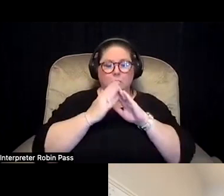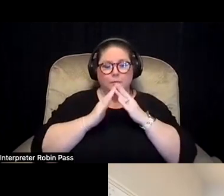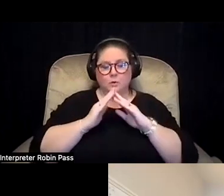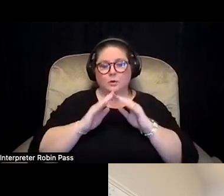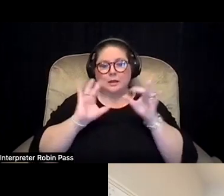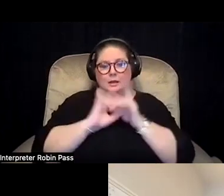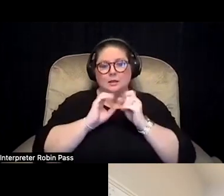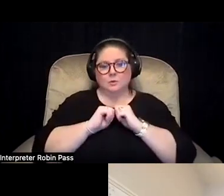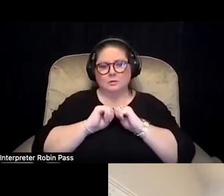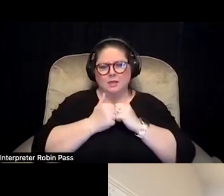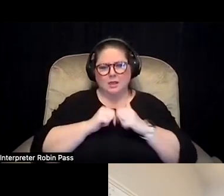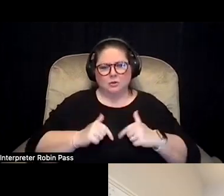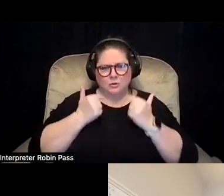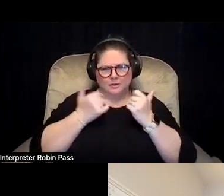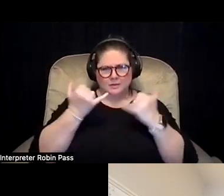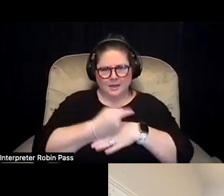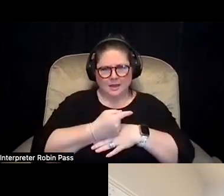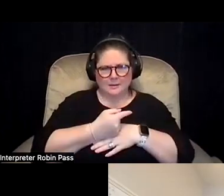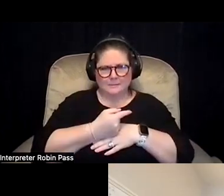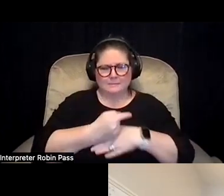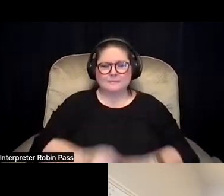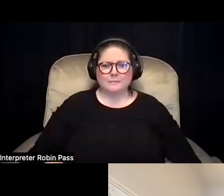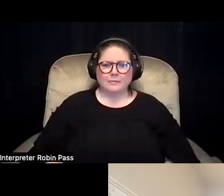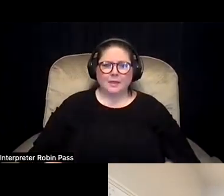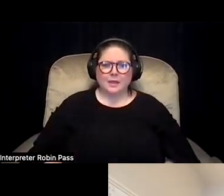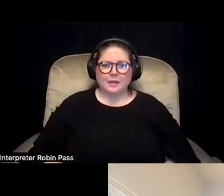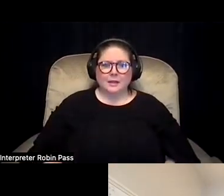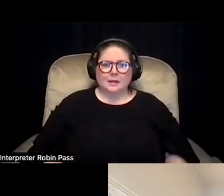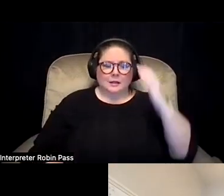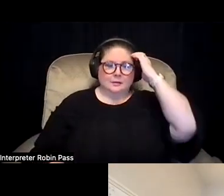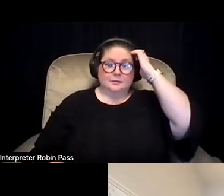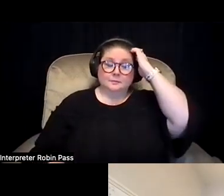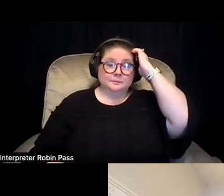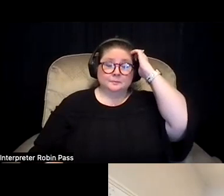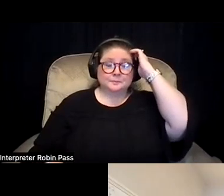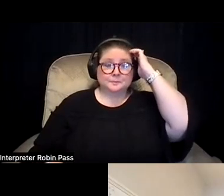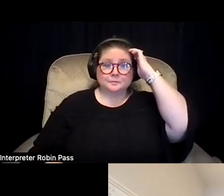is there another part of your question sarah i'm sorry no that's good because you were talking about kind of big picture so i'm i'm going to